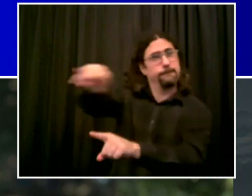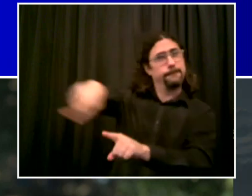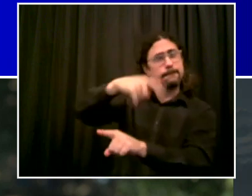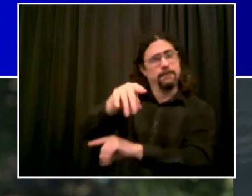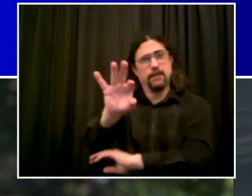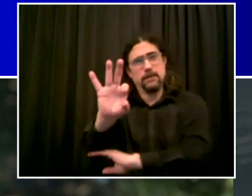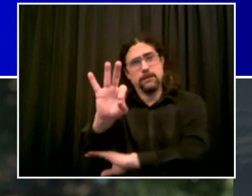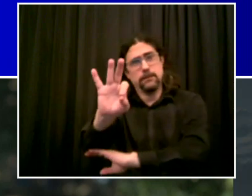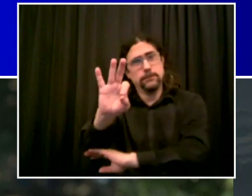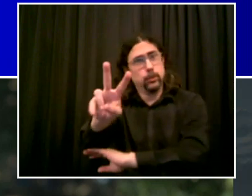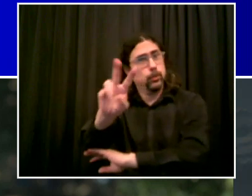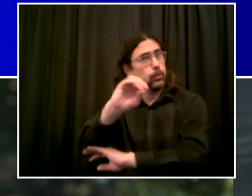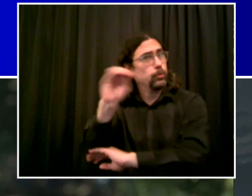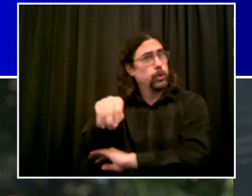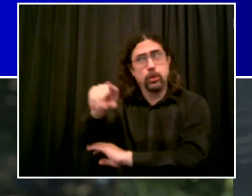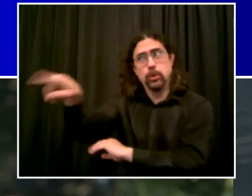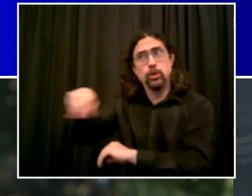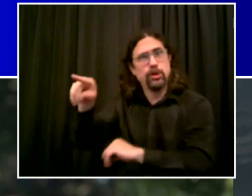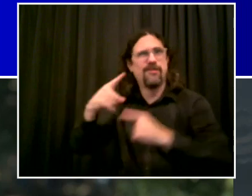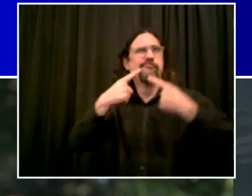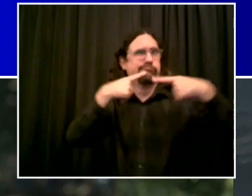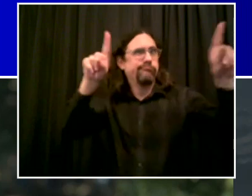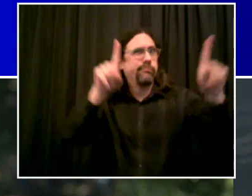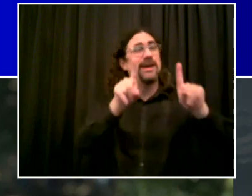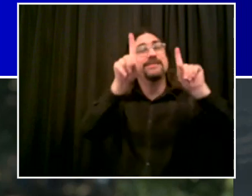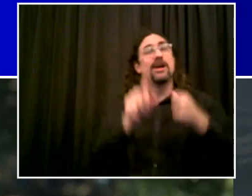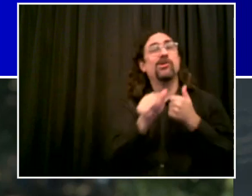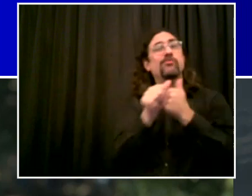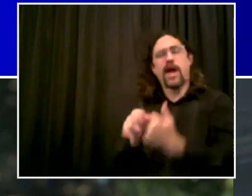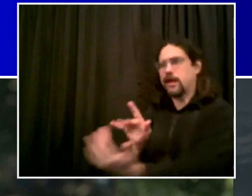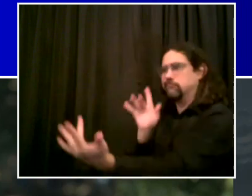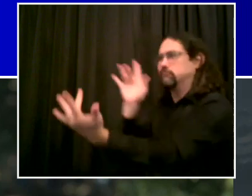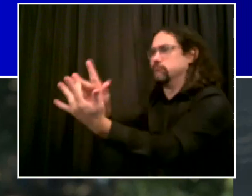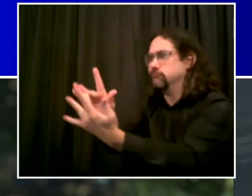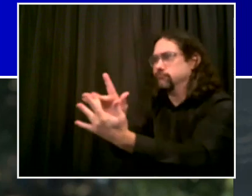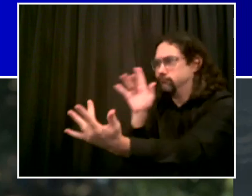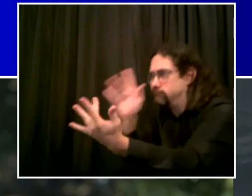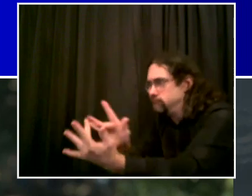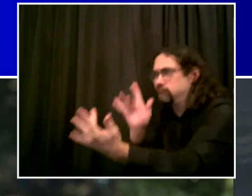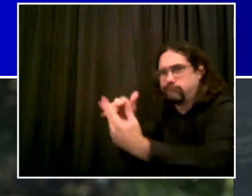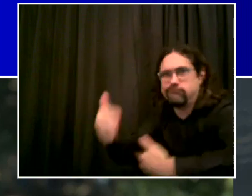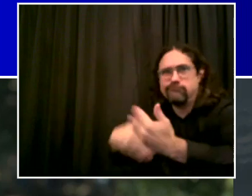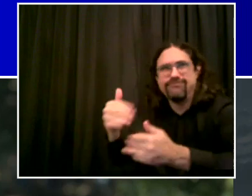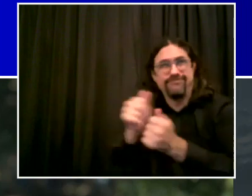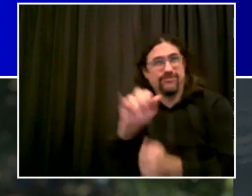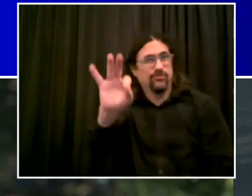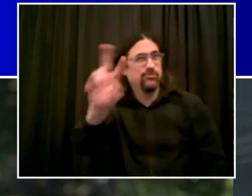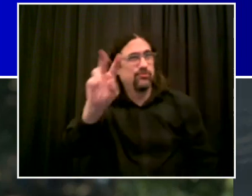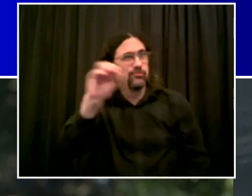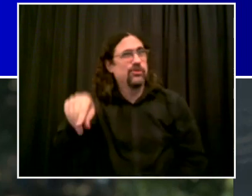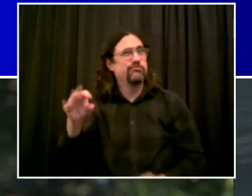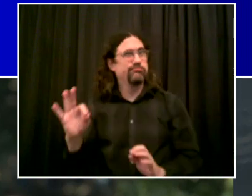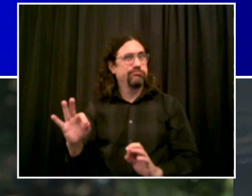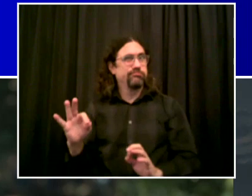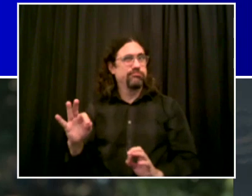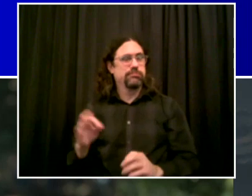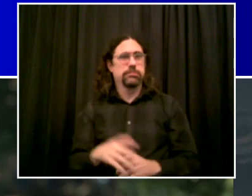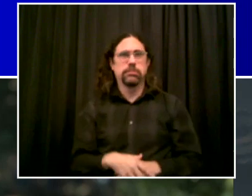CORONAVIRUS CASES HAVE BEEN AVERTED. SO 5000 PEOPLE THAT WOULD HAVE